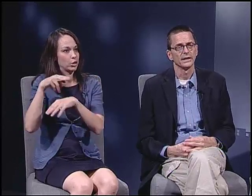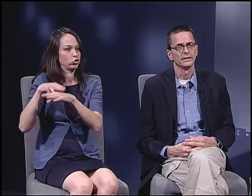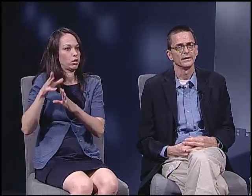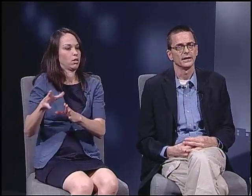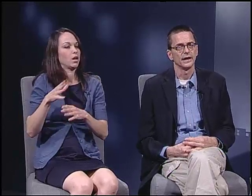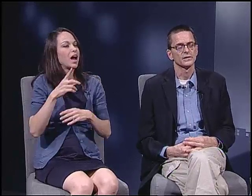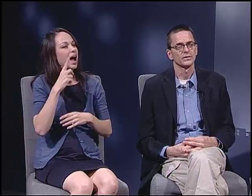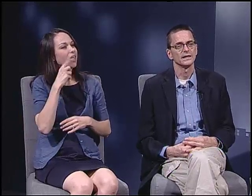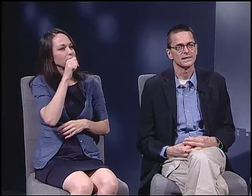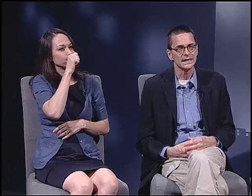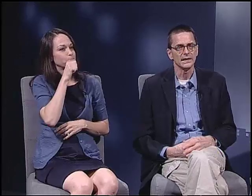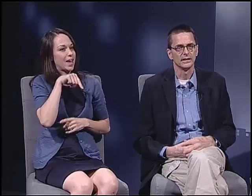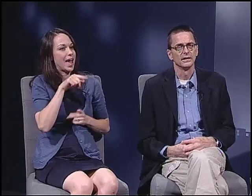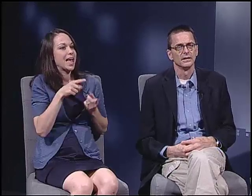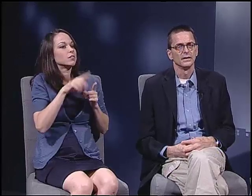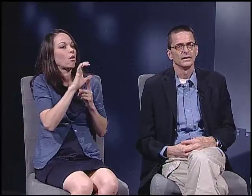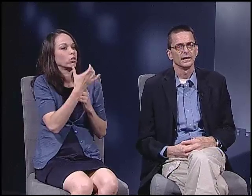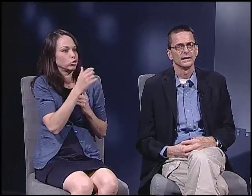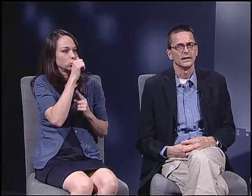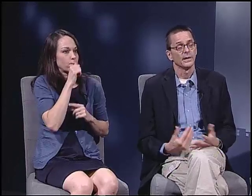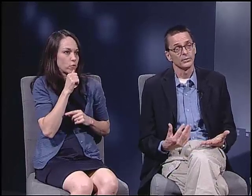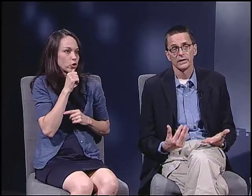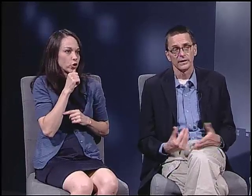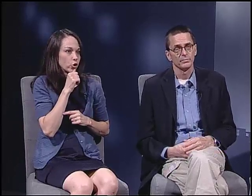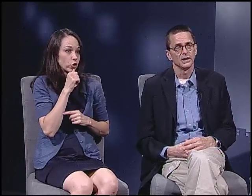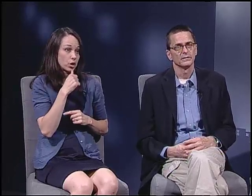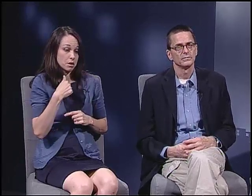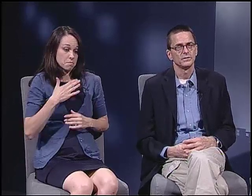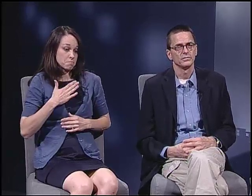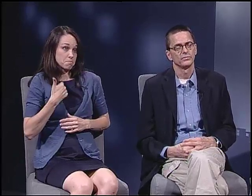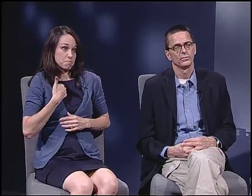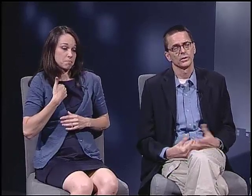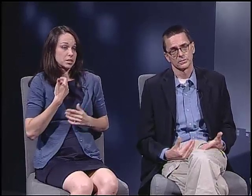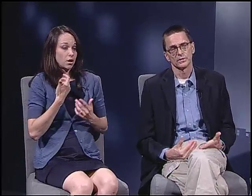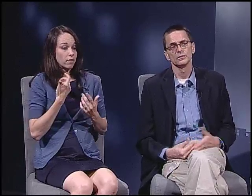and I've certainly seen in my own life, being 54 years old,